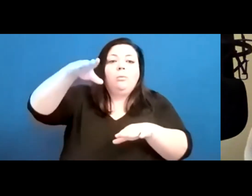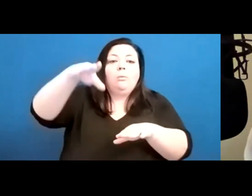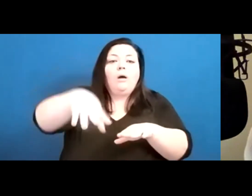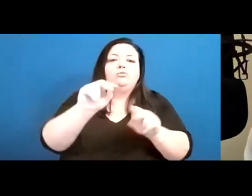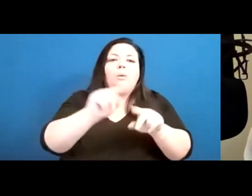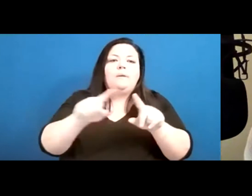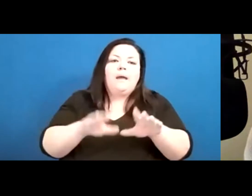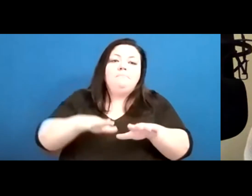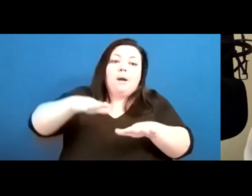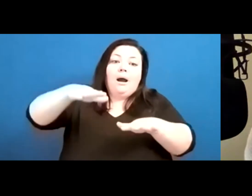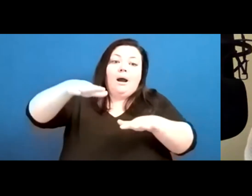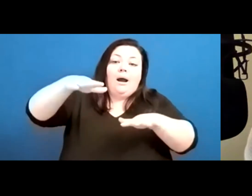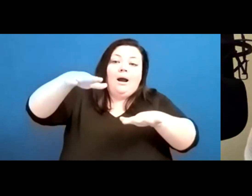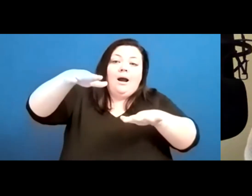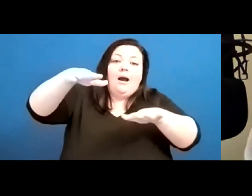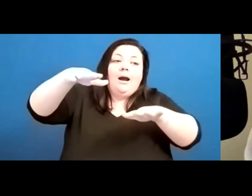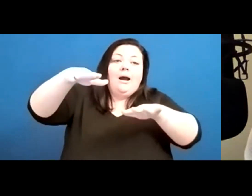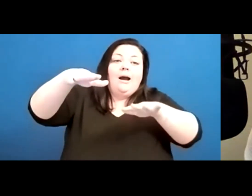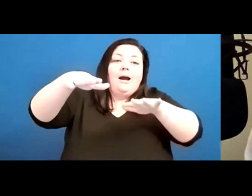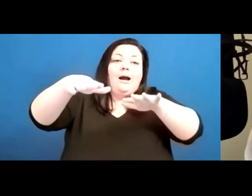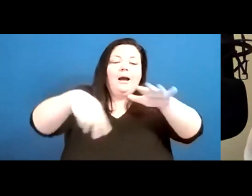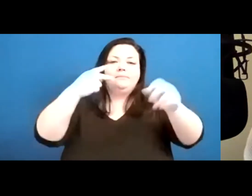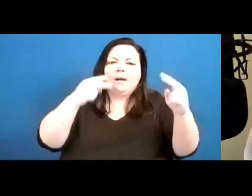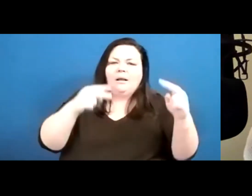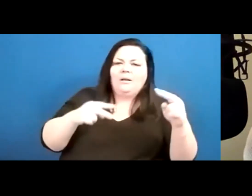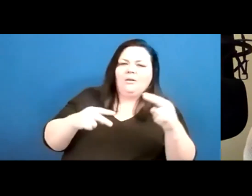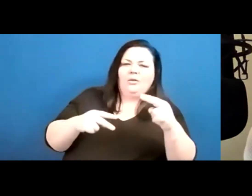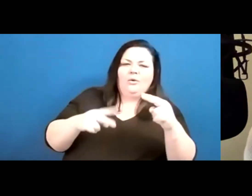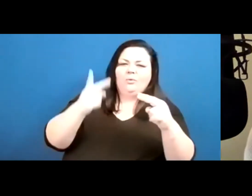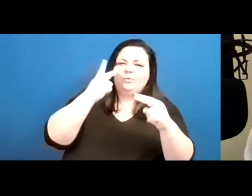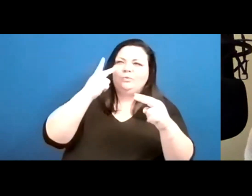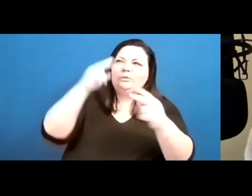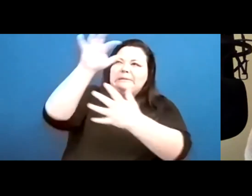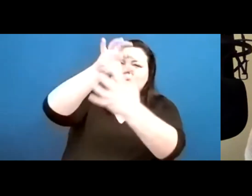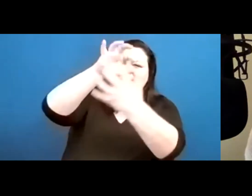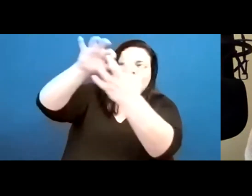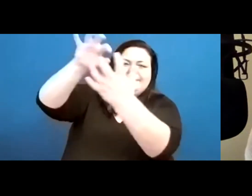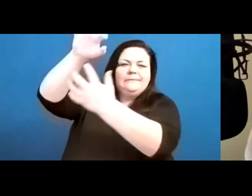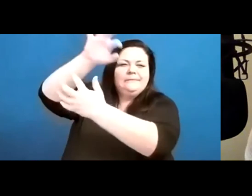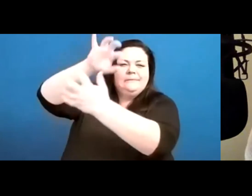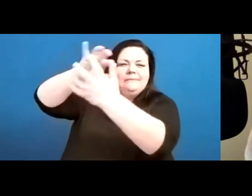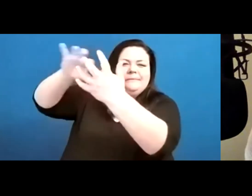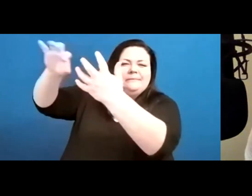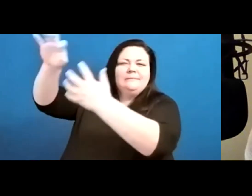above the water. I look at that cotton mangle/ of a sky, post-typhoon, and presume/